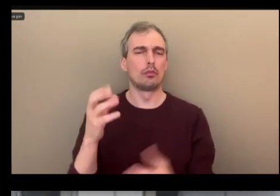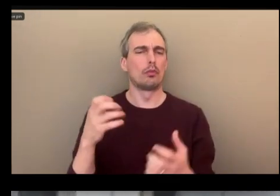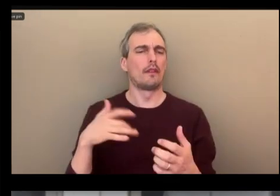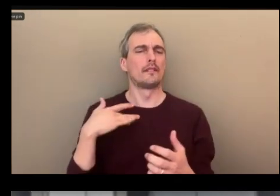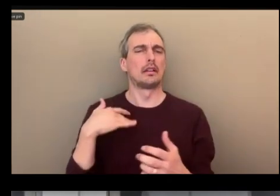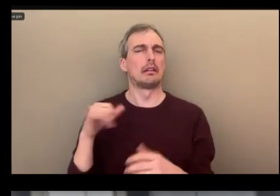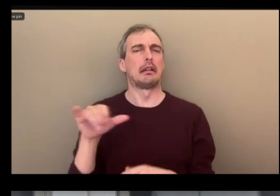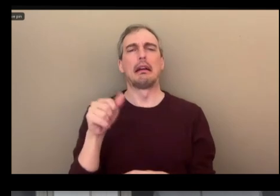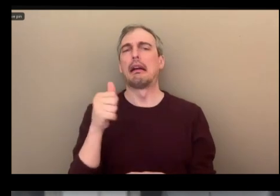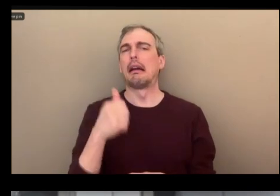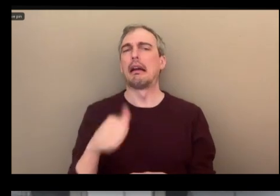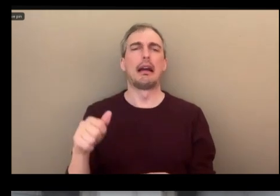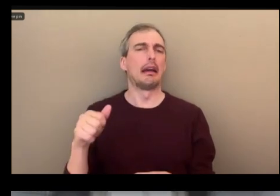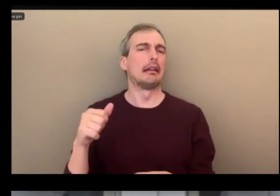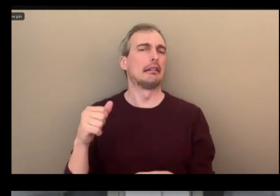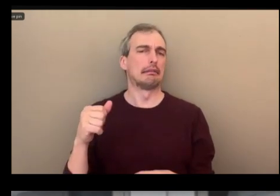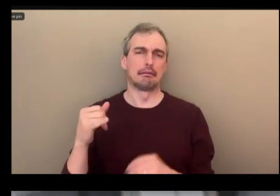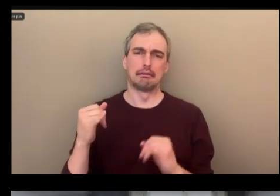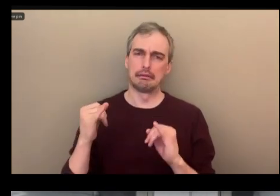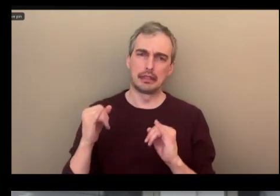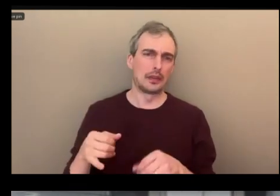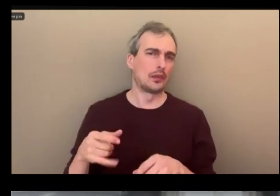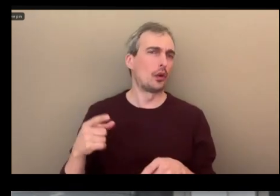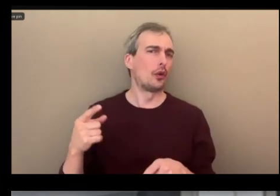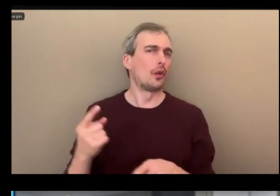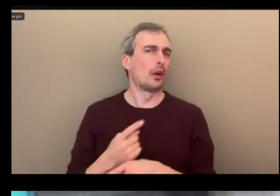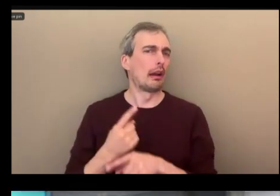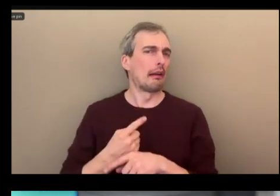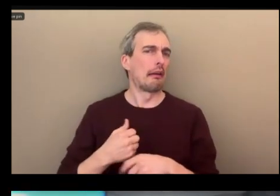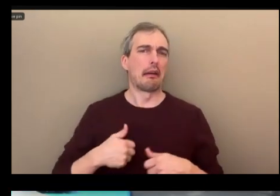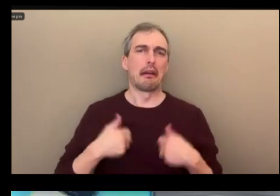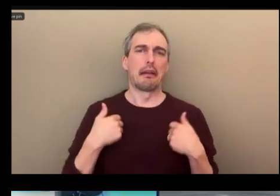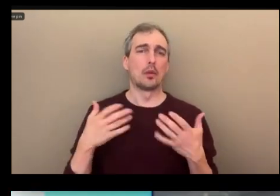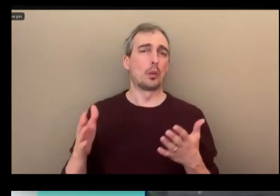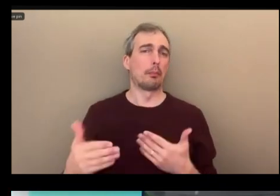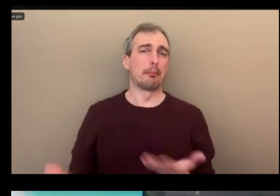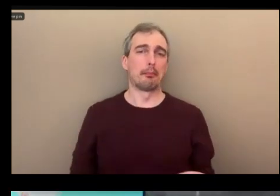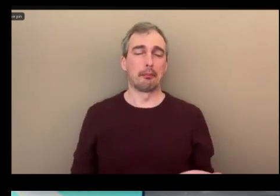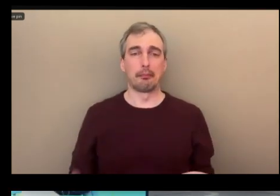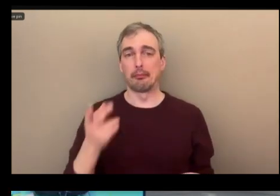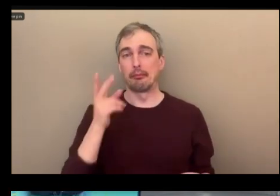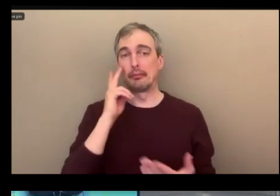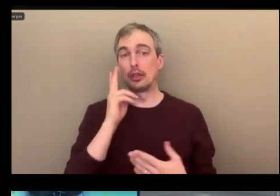You sit there. As you can see, you've got an X Box up there. You've got a set top box, you've got a router.